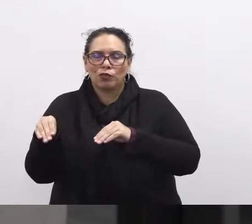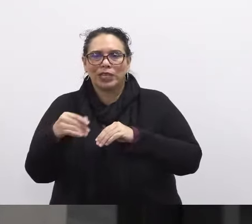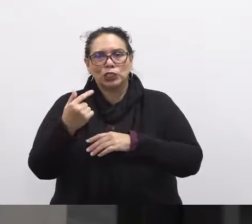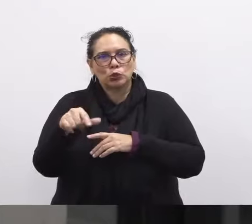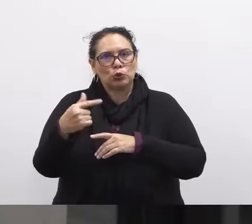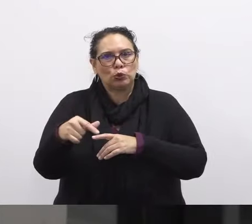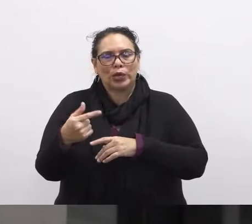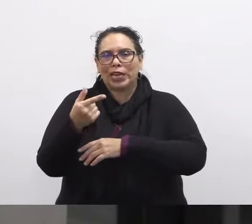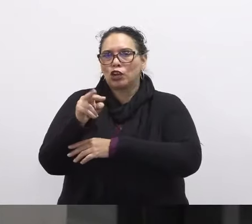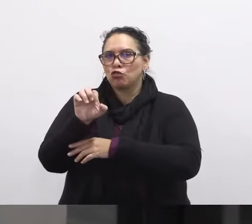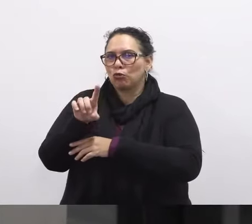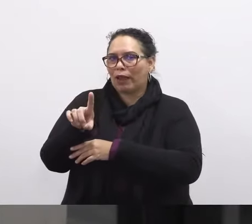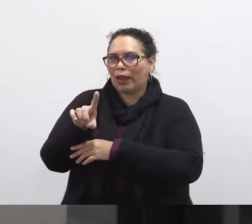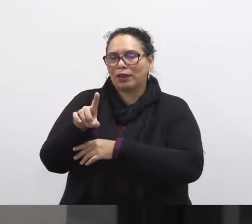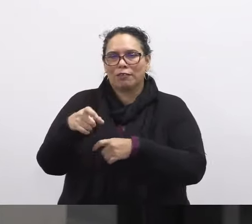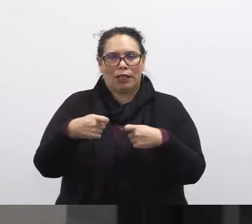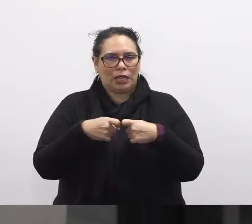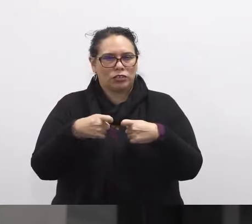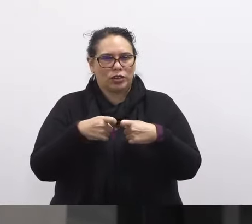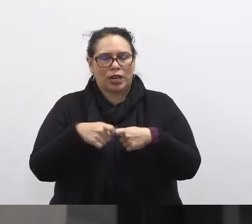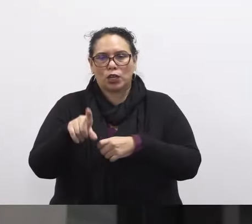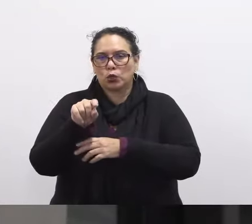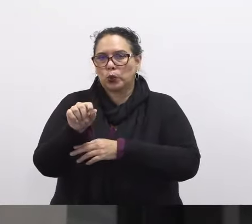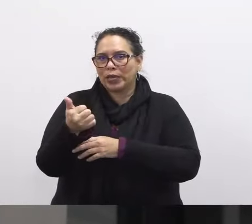Since 2010, renewable generation capacity